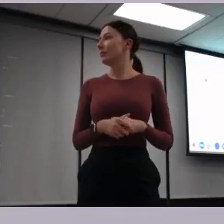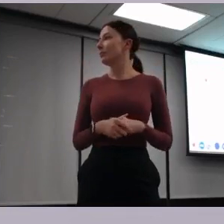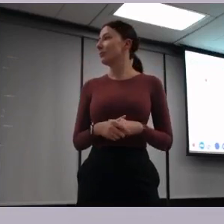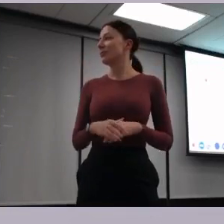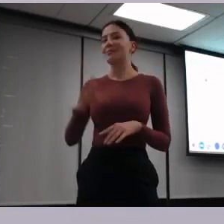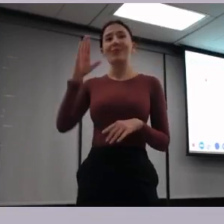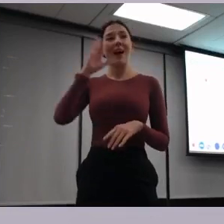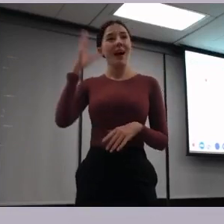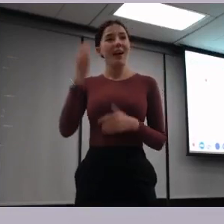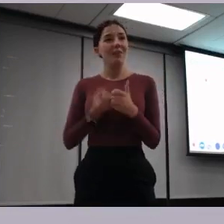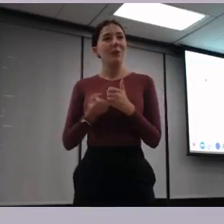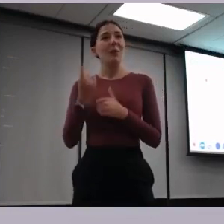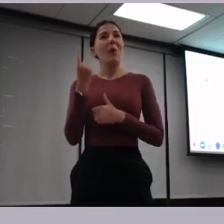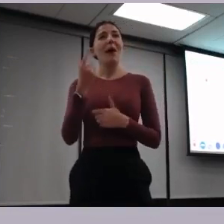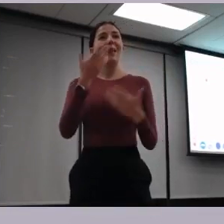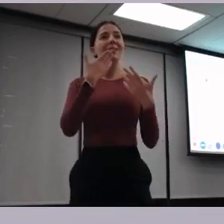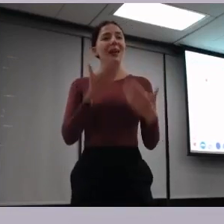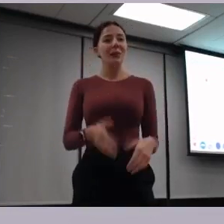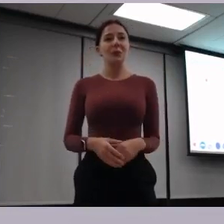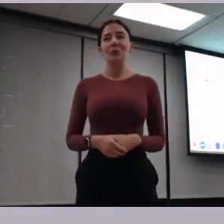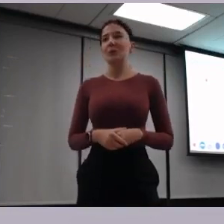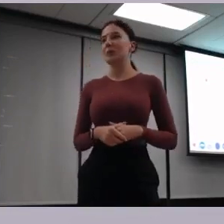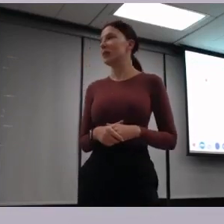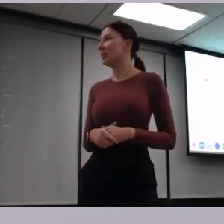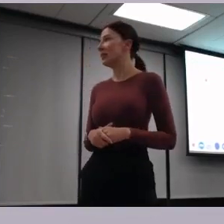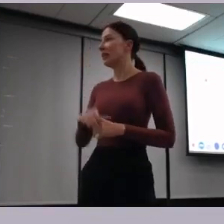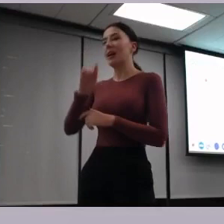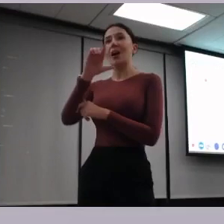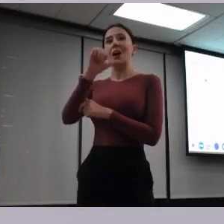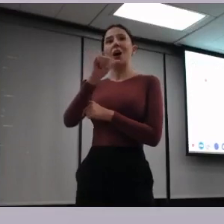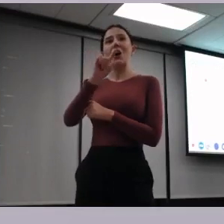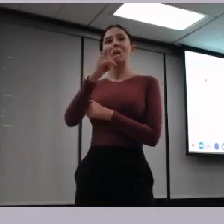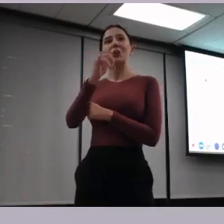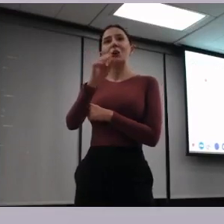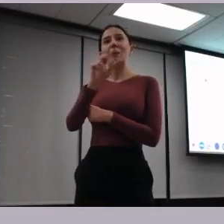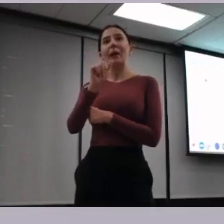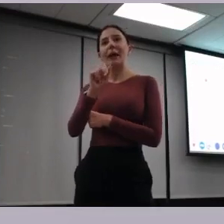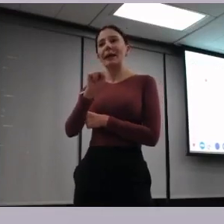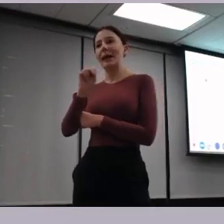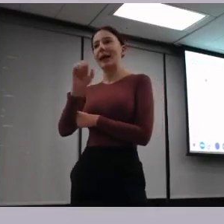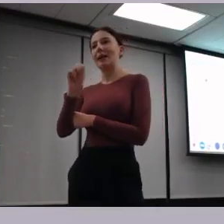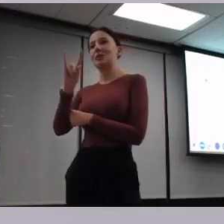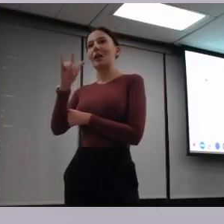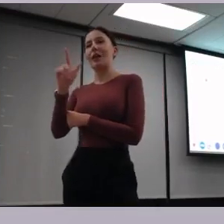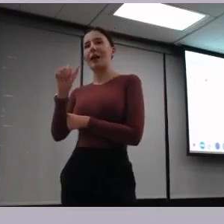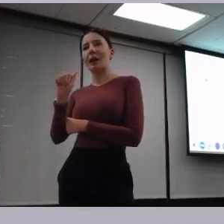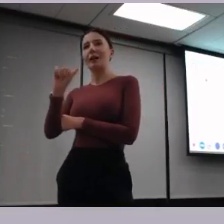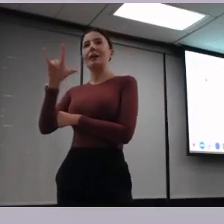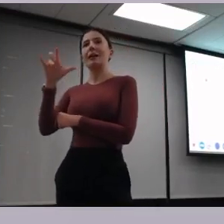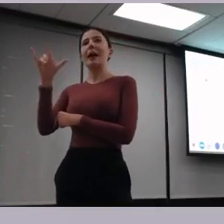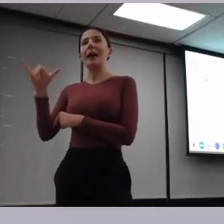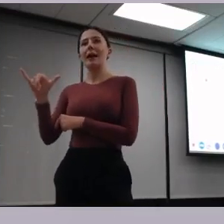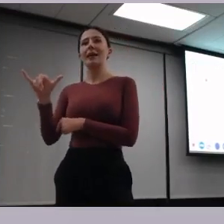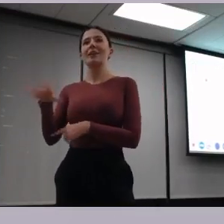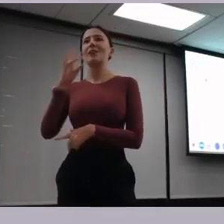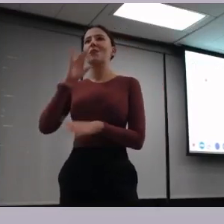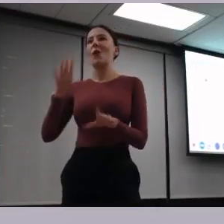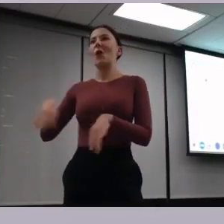I might be here with Alderwoman Angela Clay for hosting and